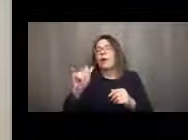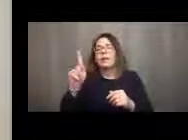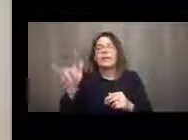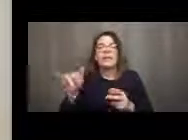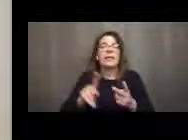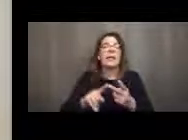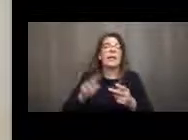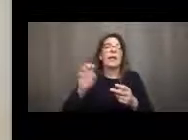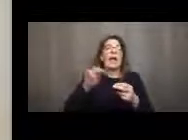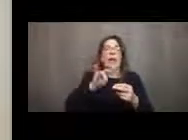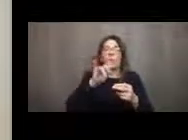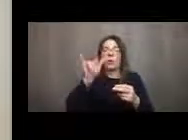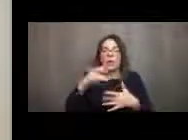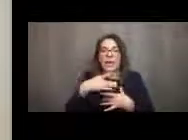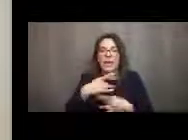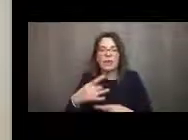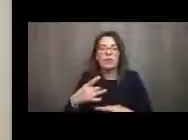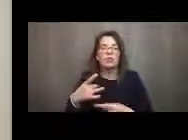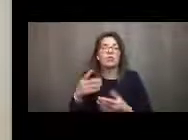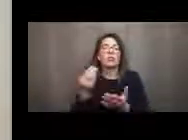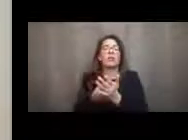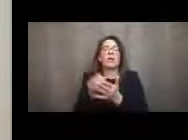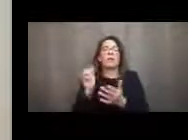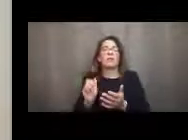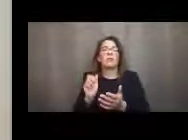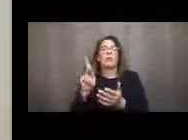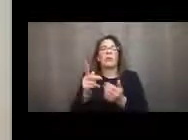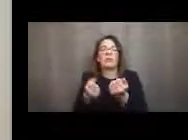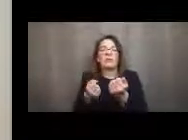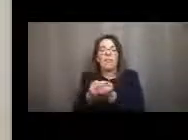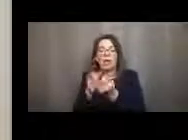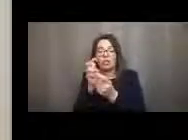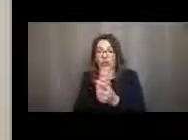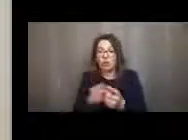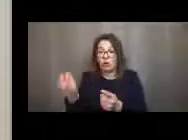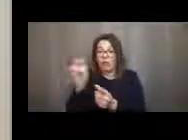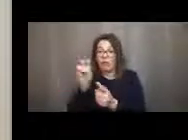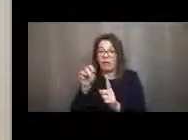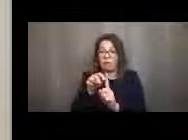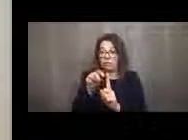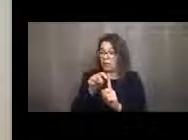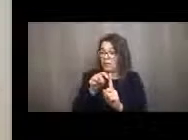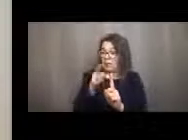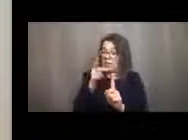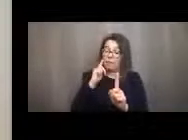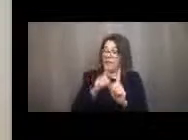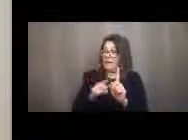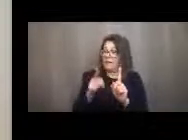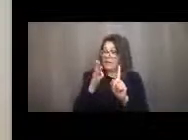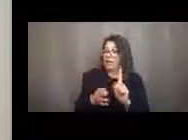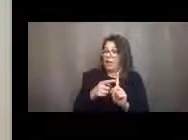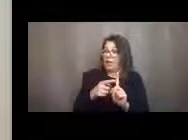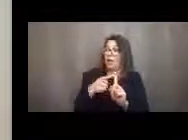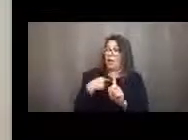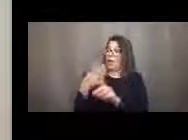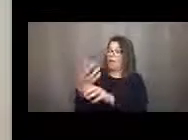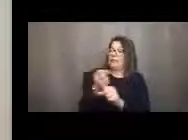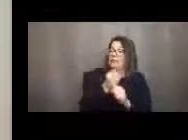reimbursed or sponsored travel that an individual, if I was that Investigator, that I may receive from an entity